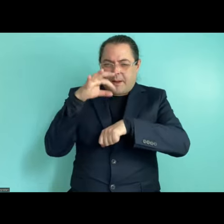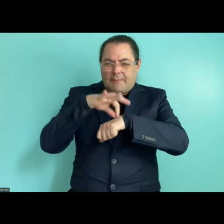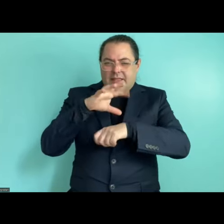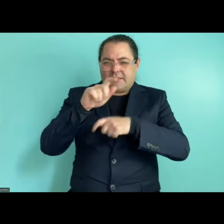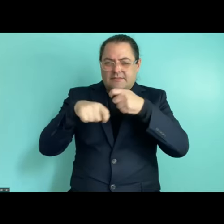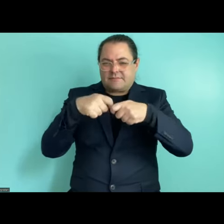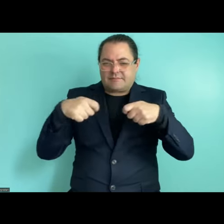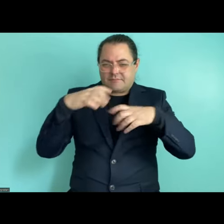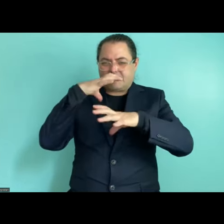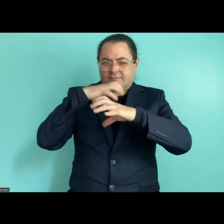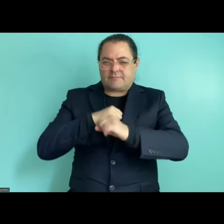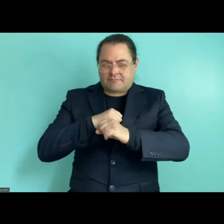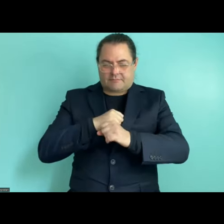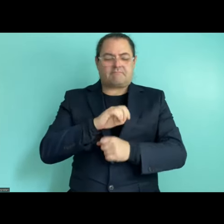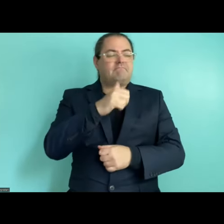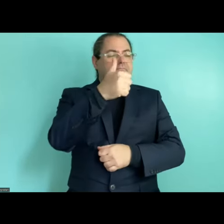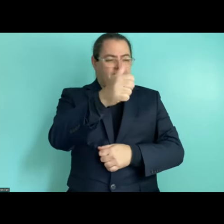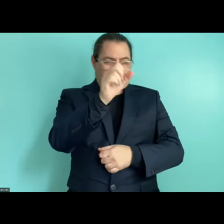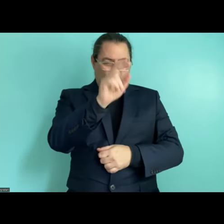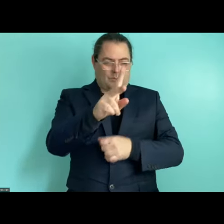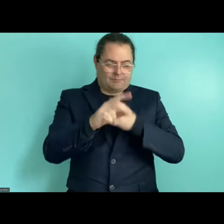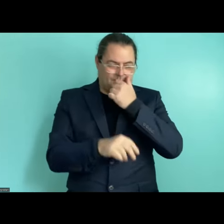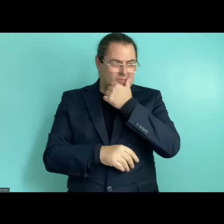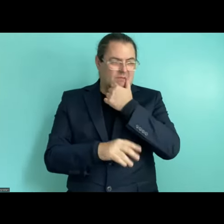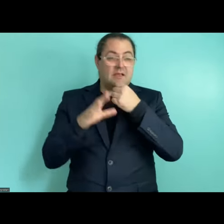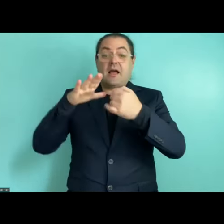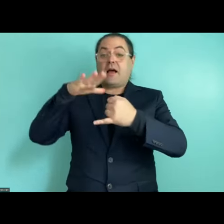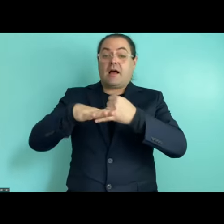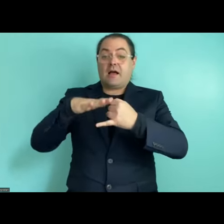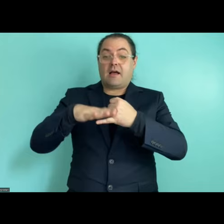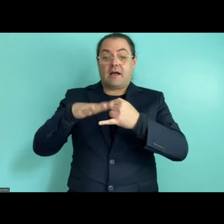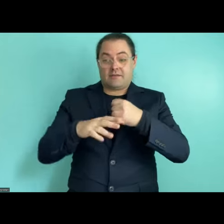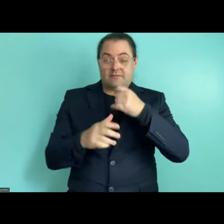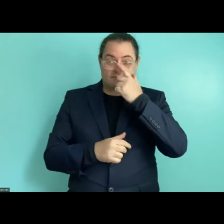14:23:11 Thank you. I'm excited. Oh, yeah, yeah. So finally, I just said this one the